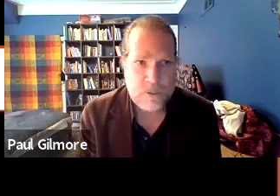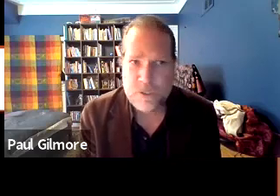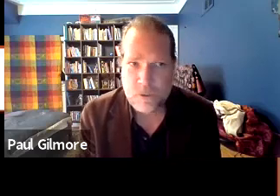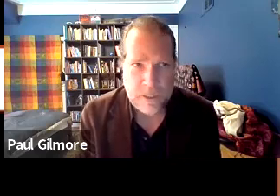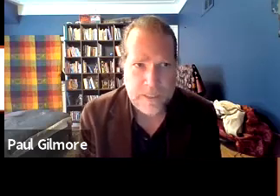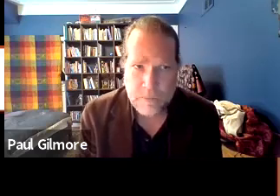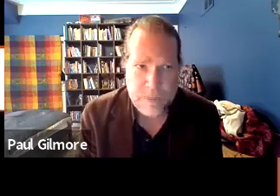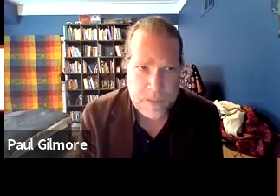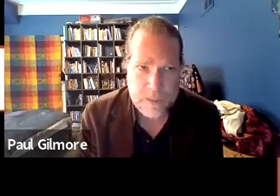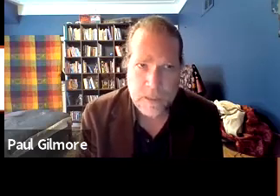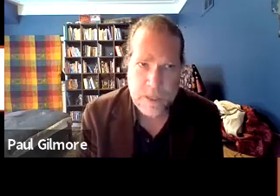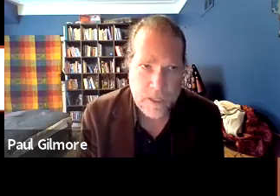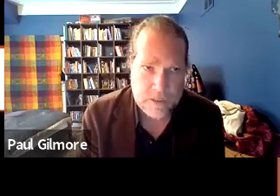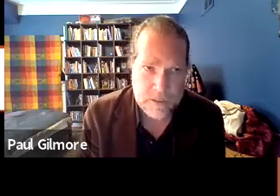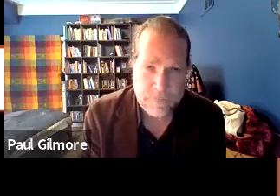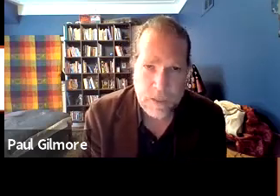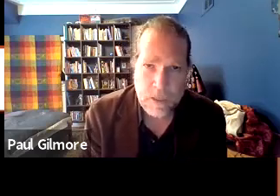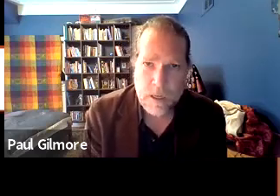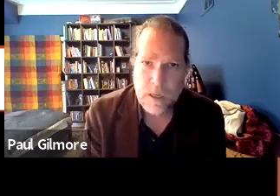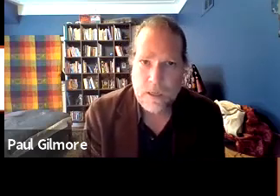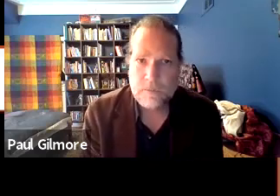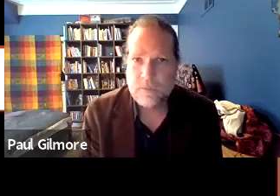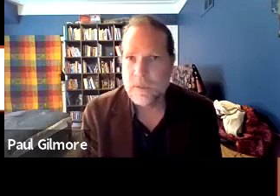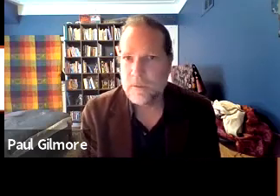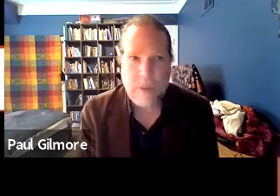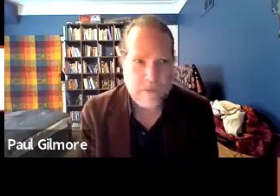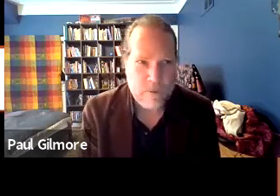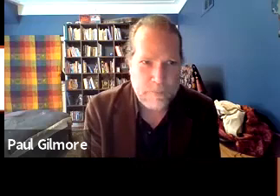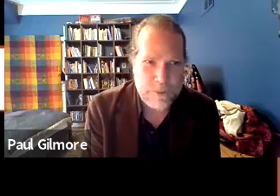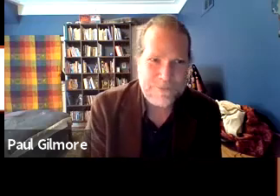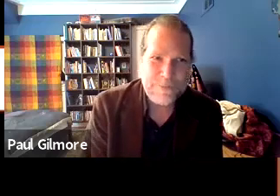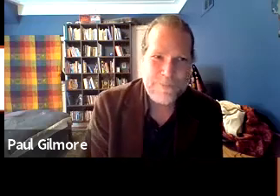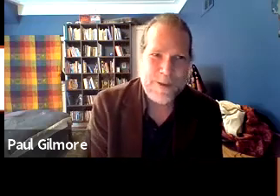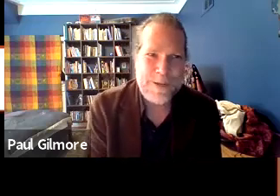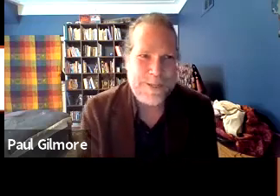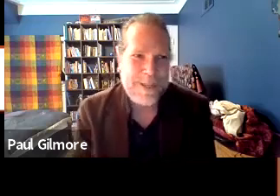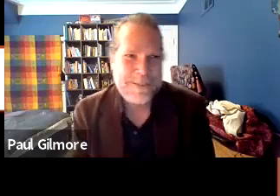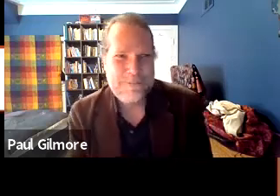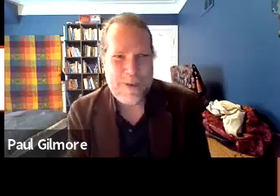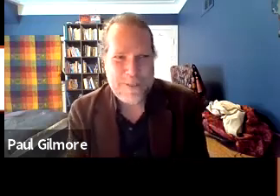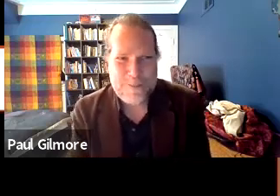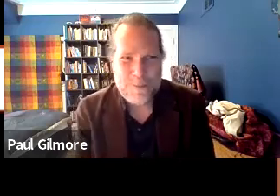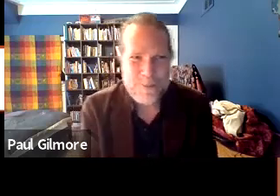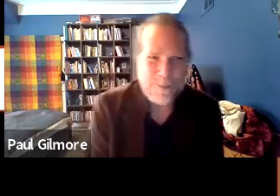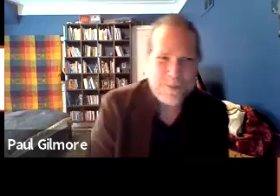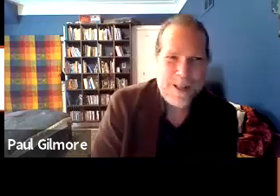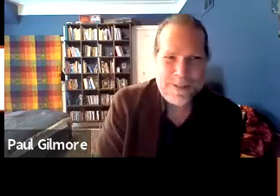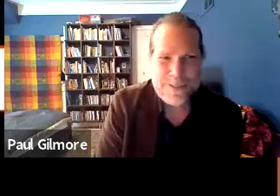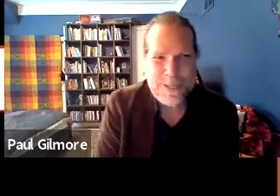should certainly not be Americans. You might remember from some high school or college